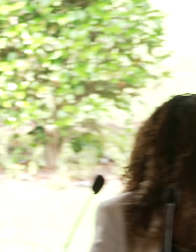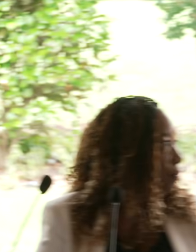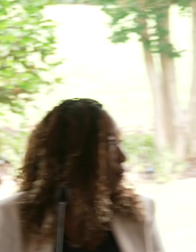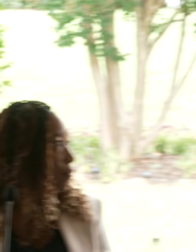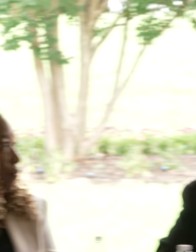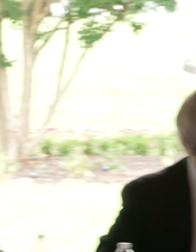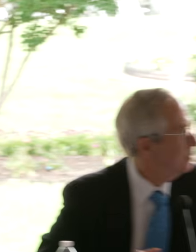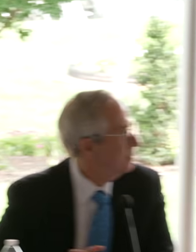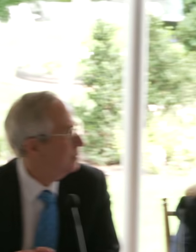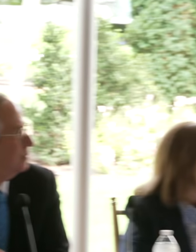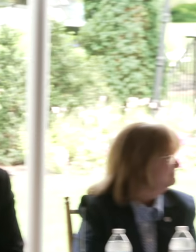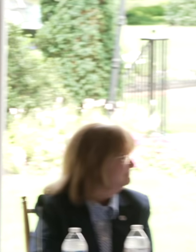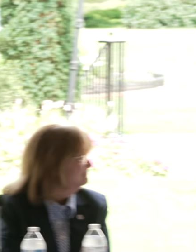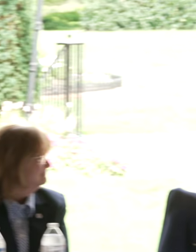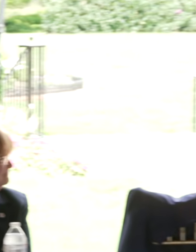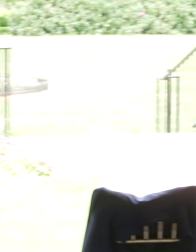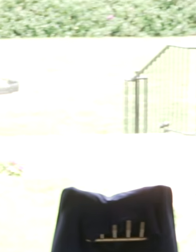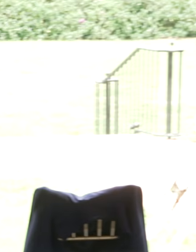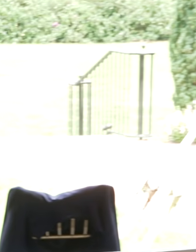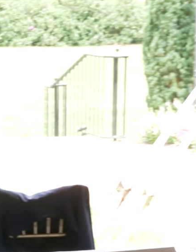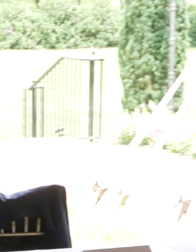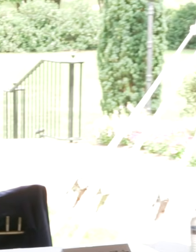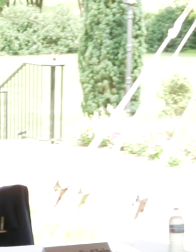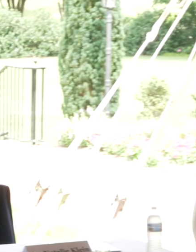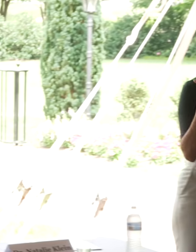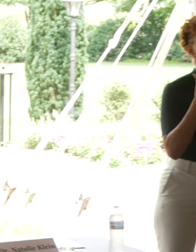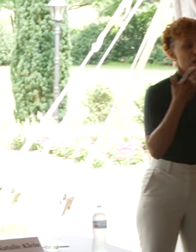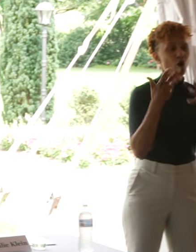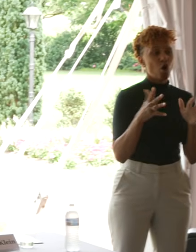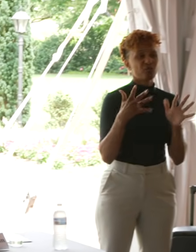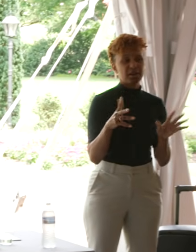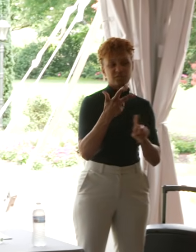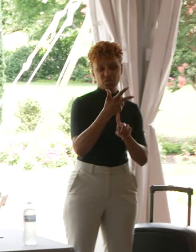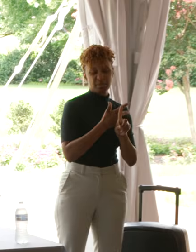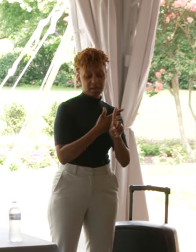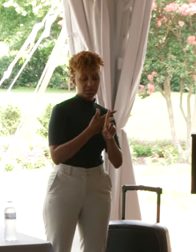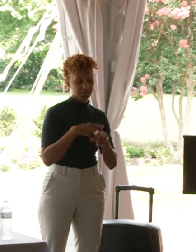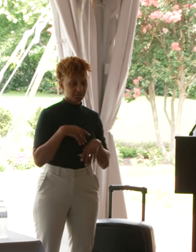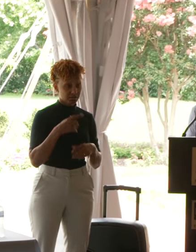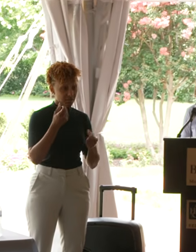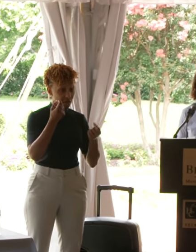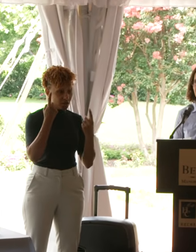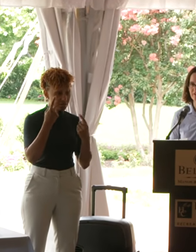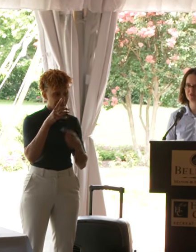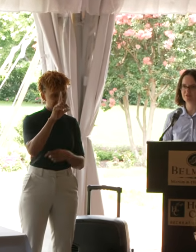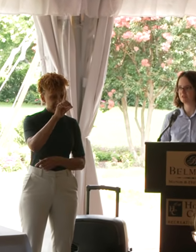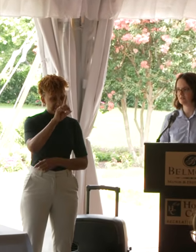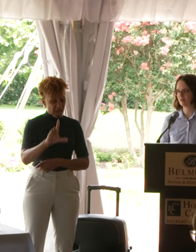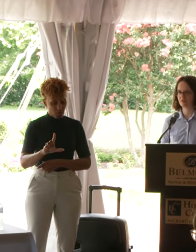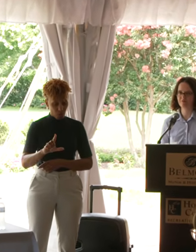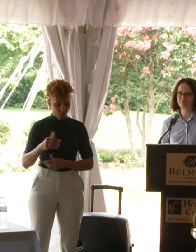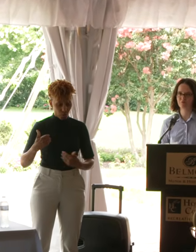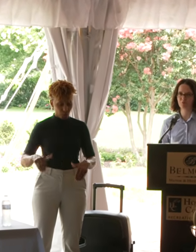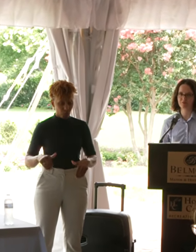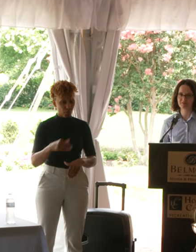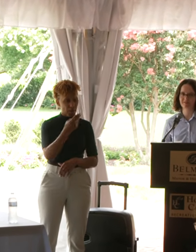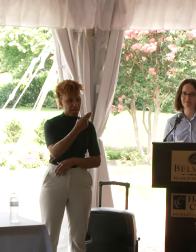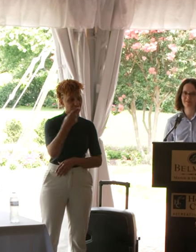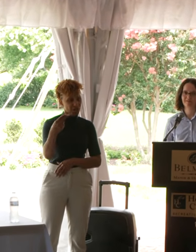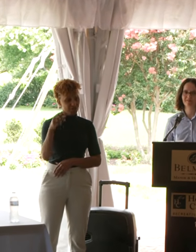the past 3 months, The Belmont Report has been the most downloaded document on the HHS.gov website,